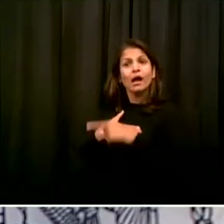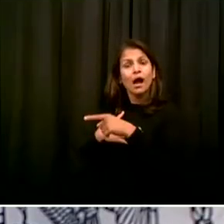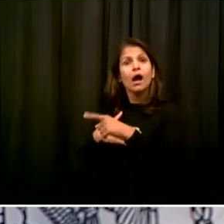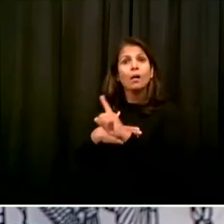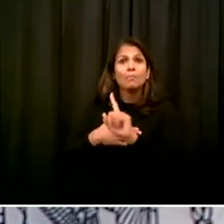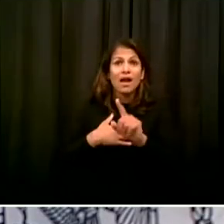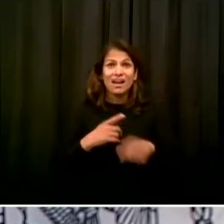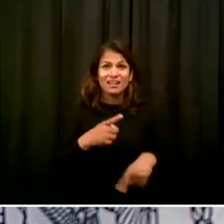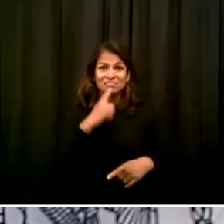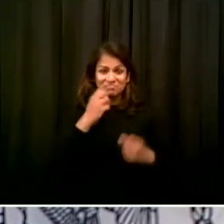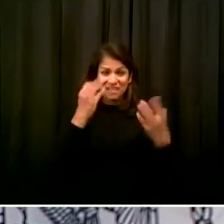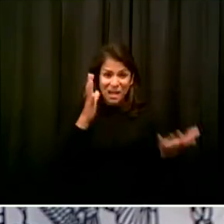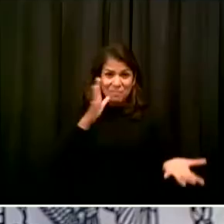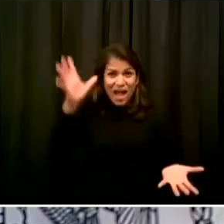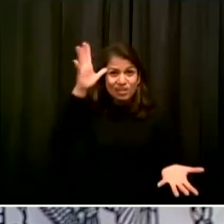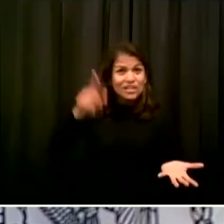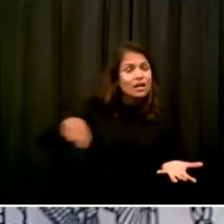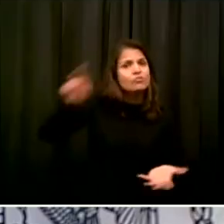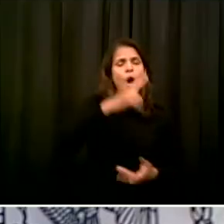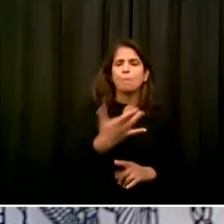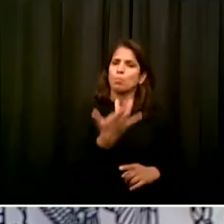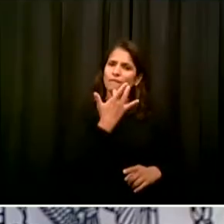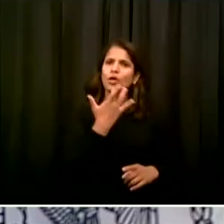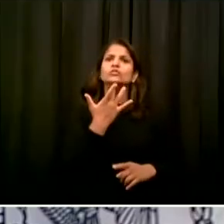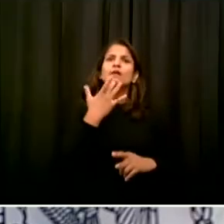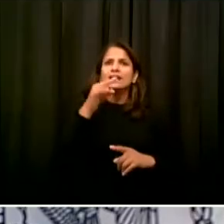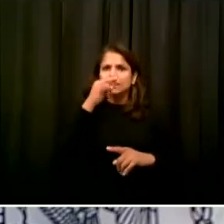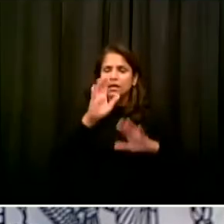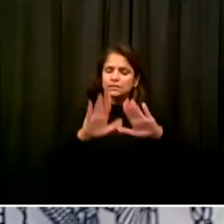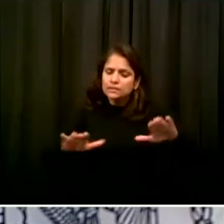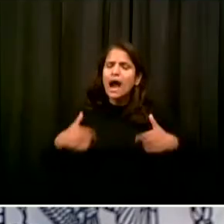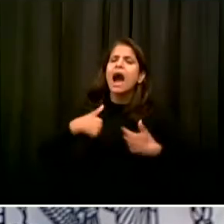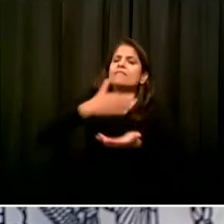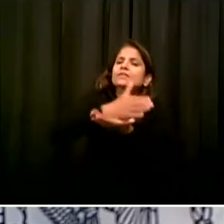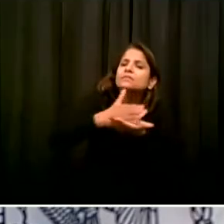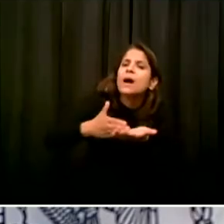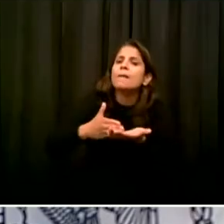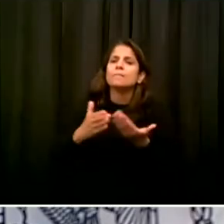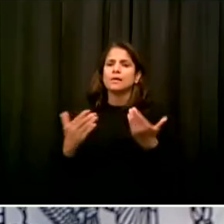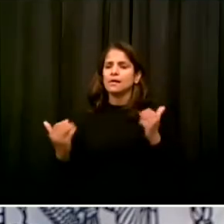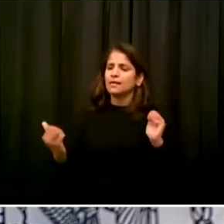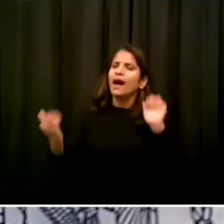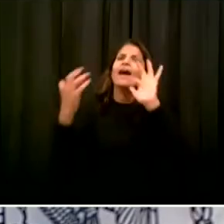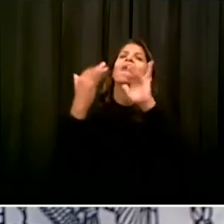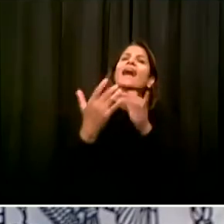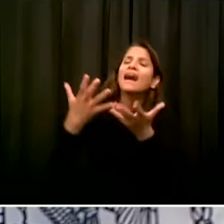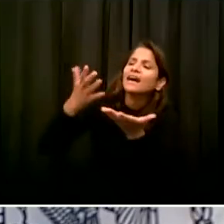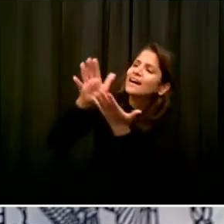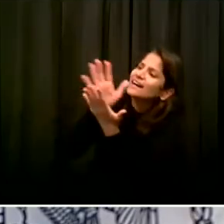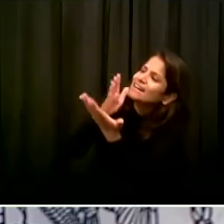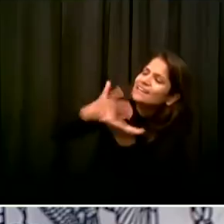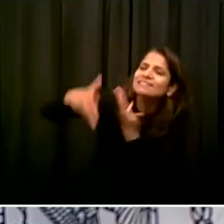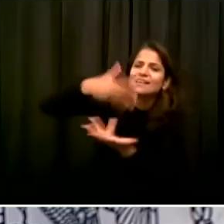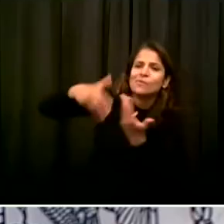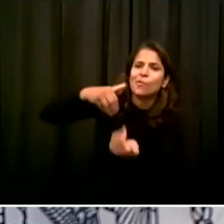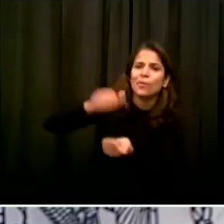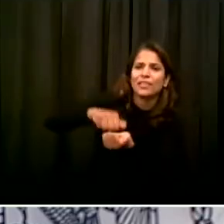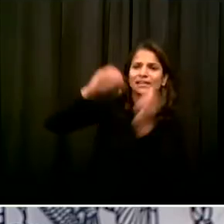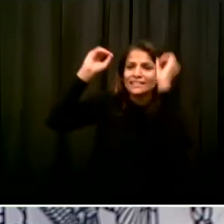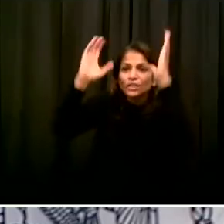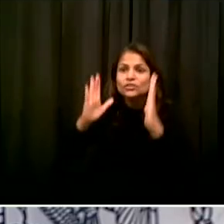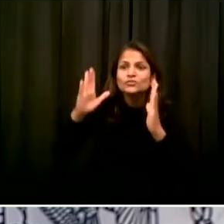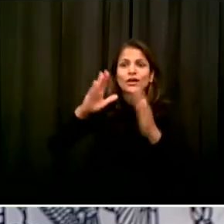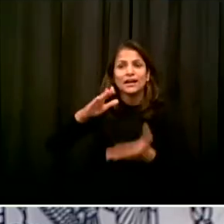BELVEIE, AS MANY